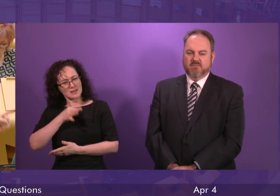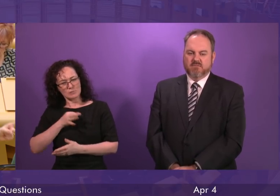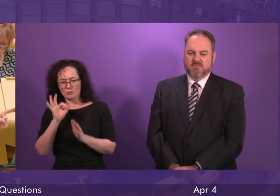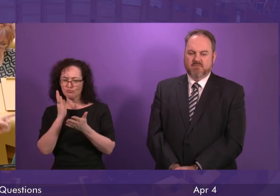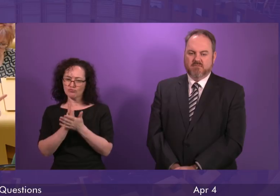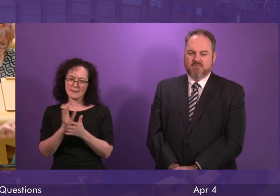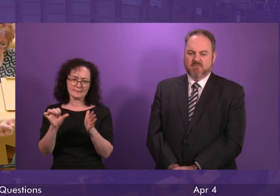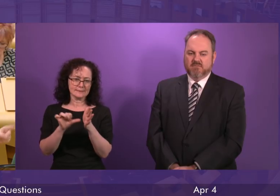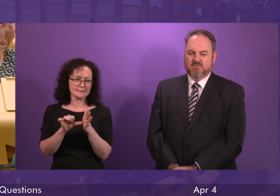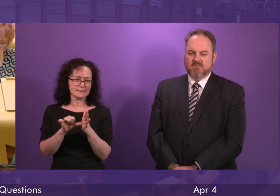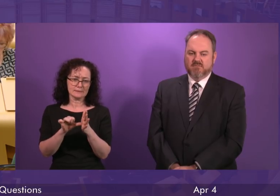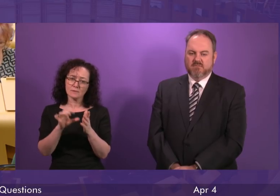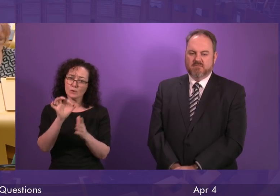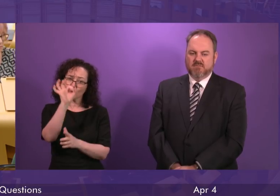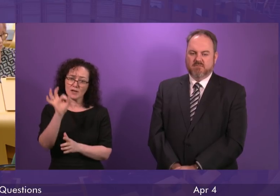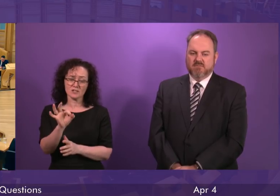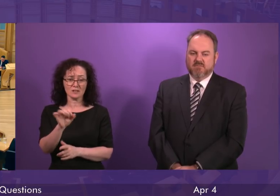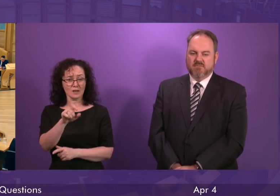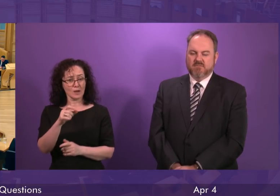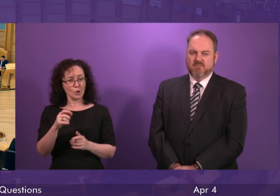question, the Conservative members were laughing. Members: Shame!